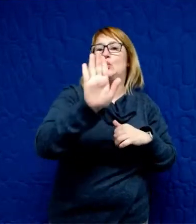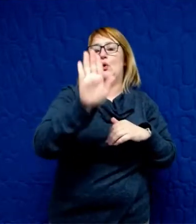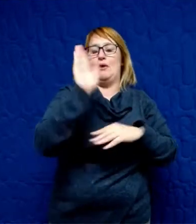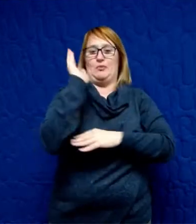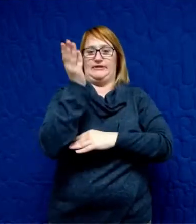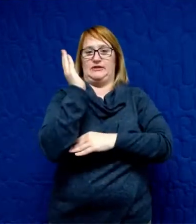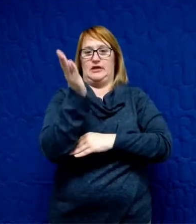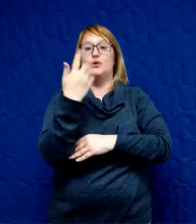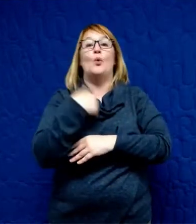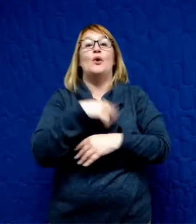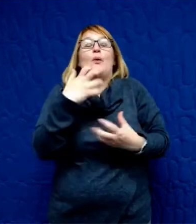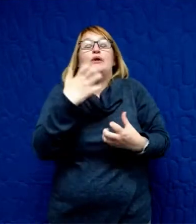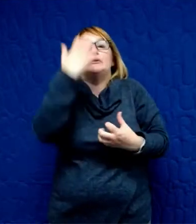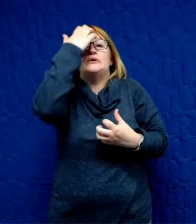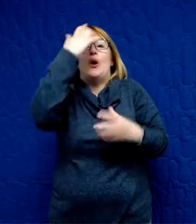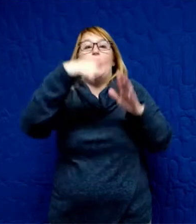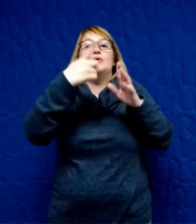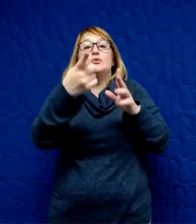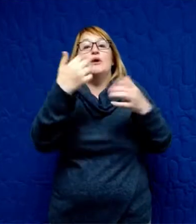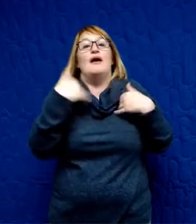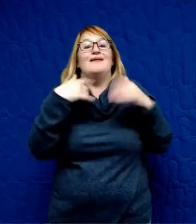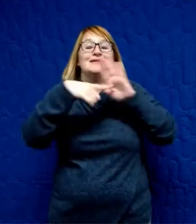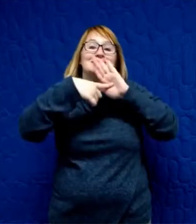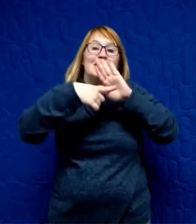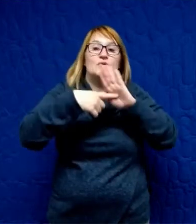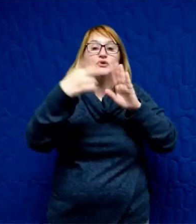using that help audience better understand your information? Or what